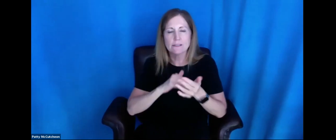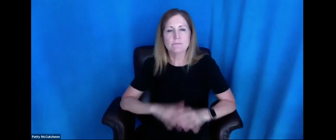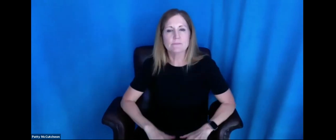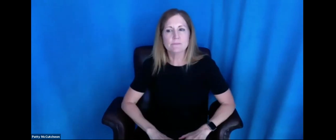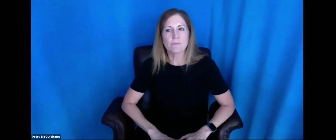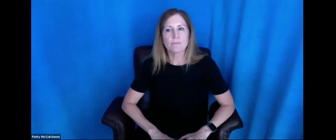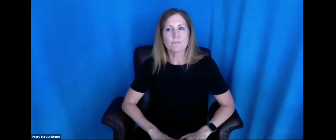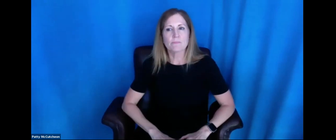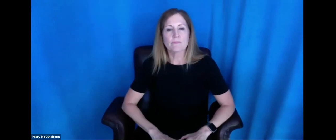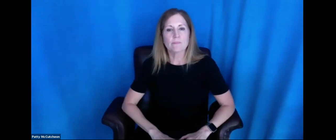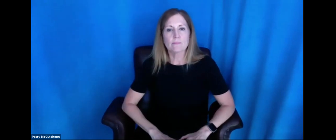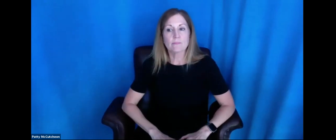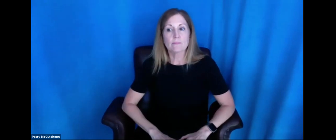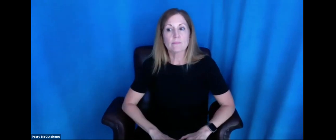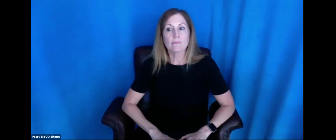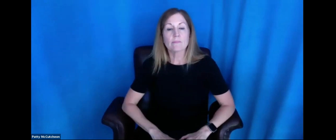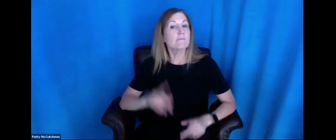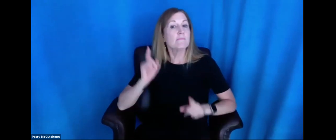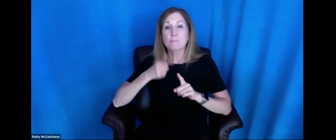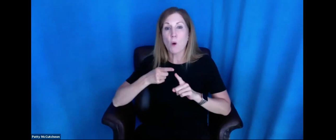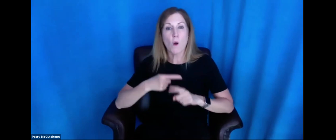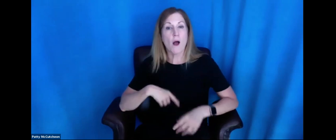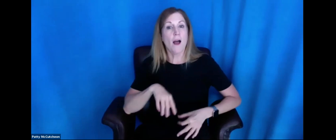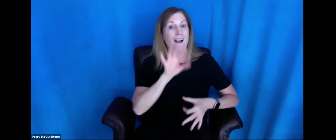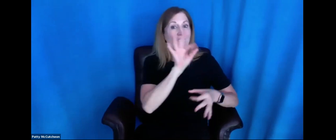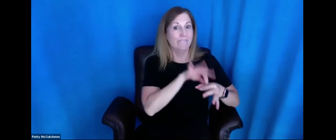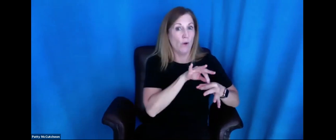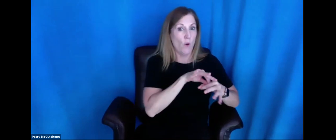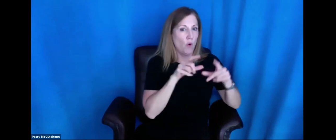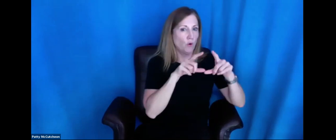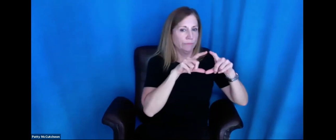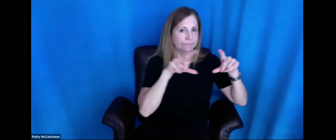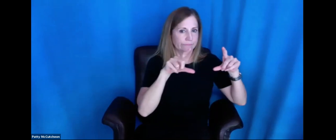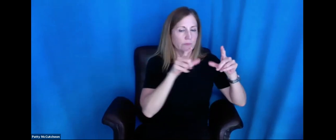top, but just showing the materials, and I think